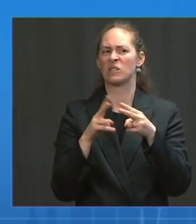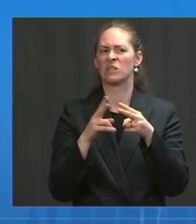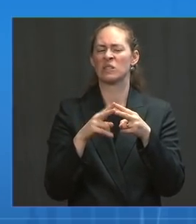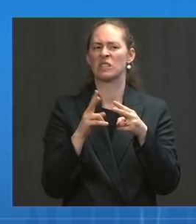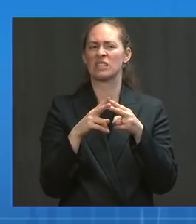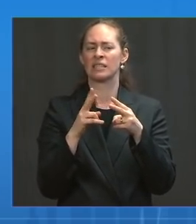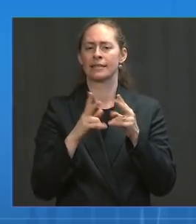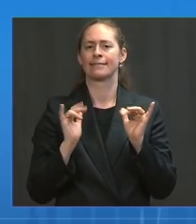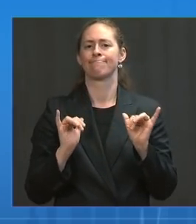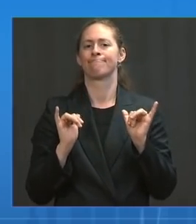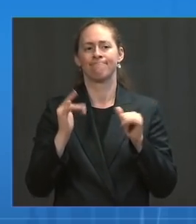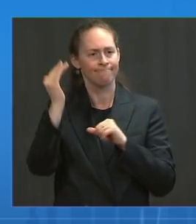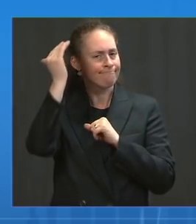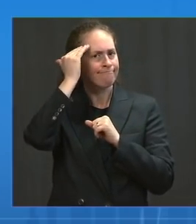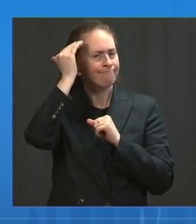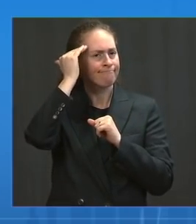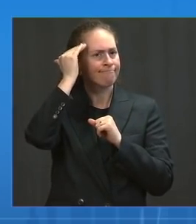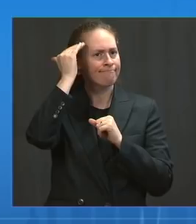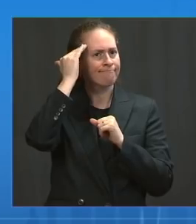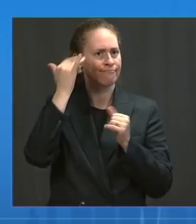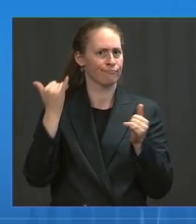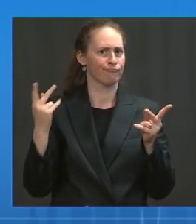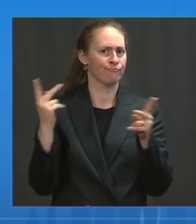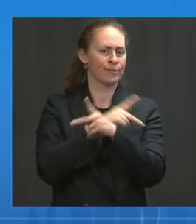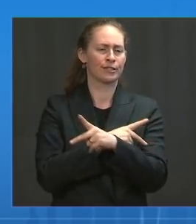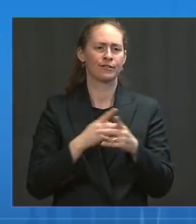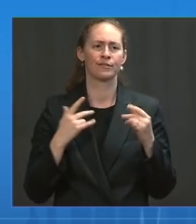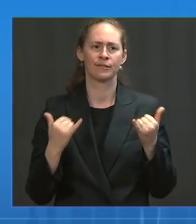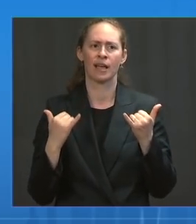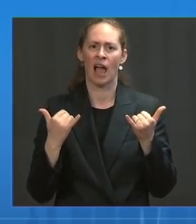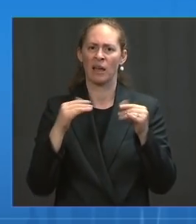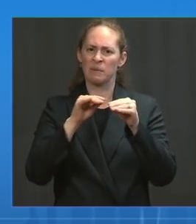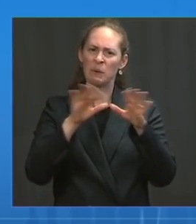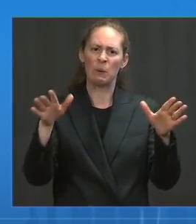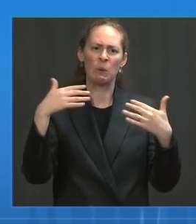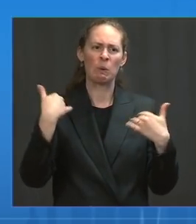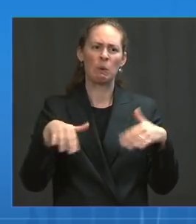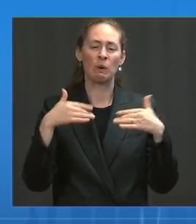lower rates of vaccination. We are really encouraging people who are not vaccinated yet,